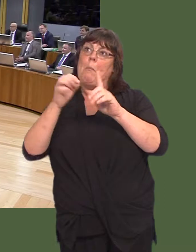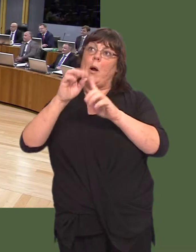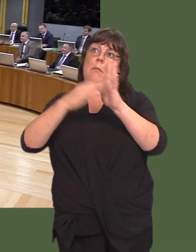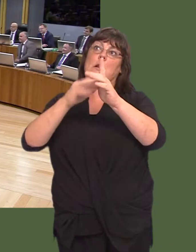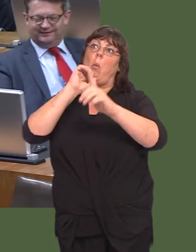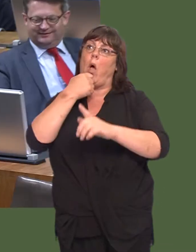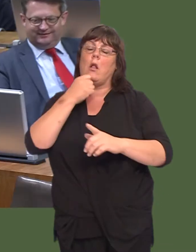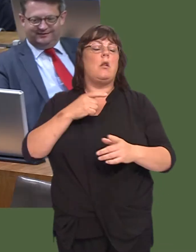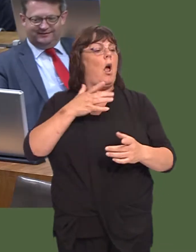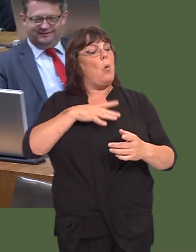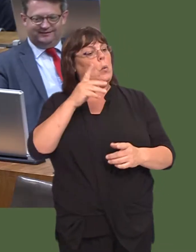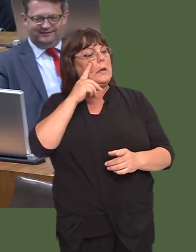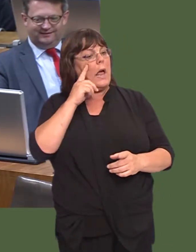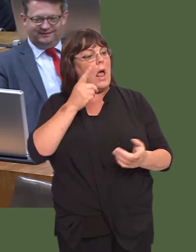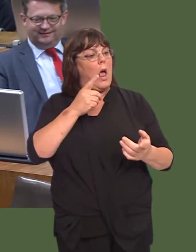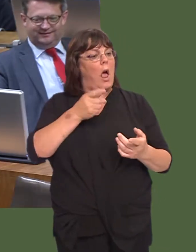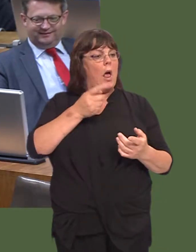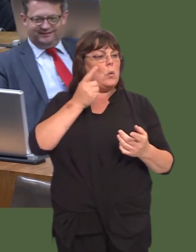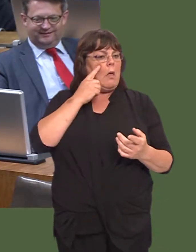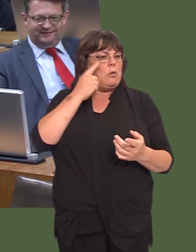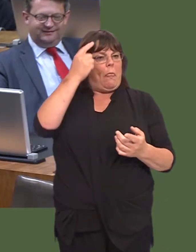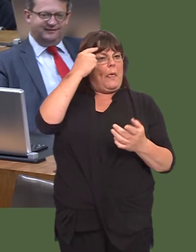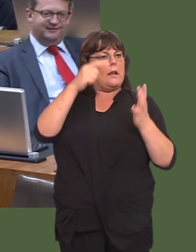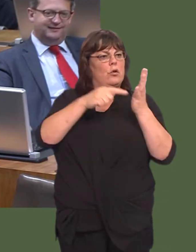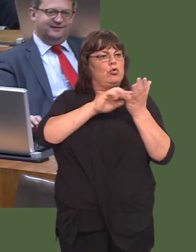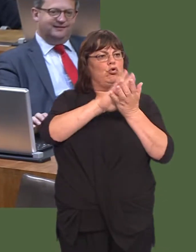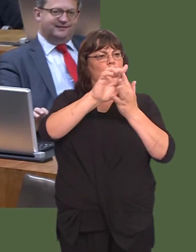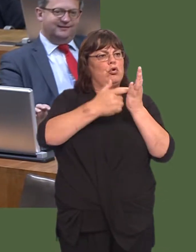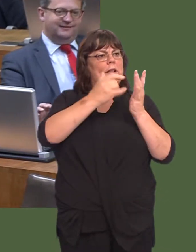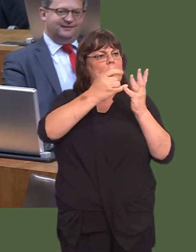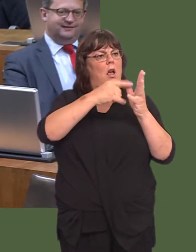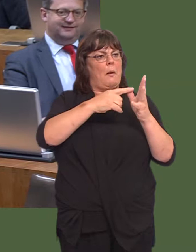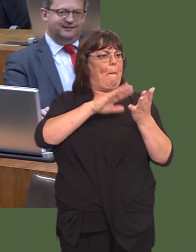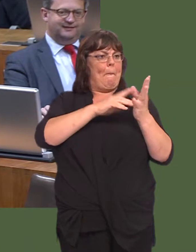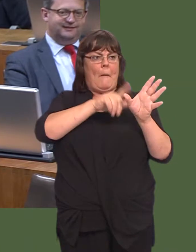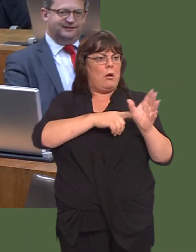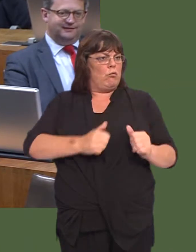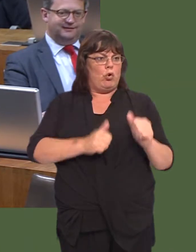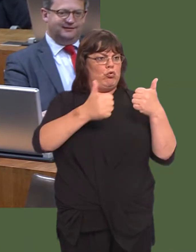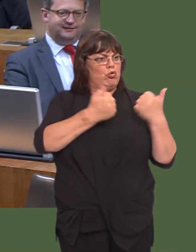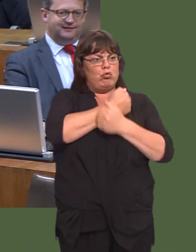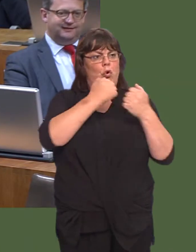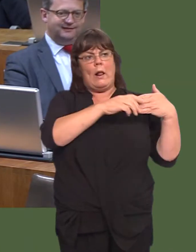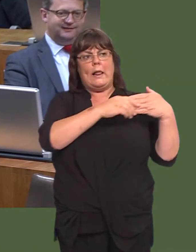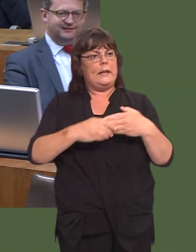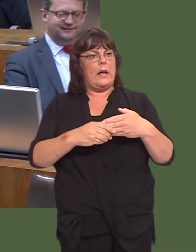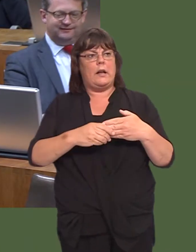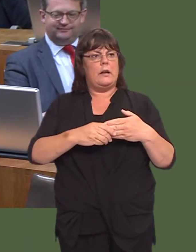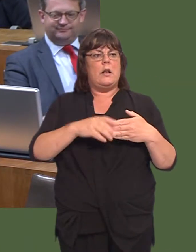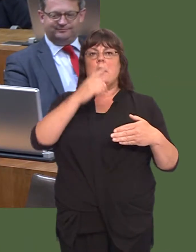Iíve dealt with Theresa May; I see no evidence at all of strong leadership from her. She canít answer a straight question. Leadership is about doing leadersí debates.